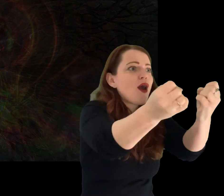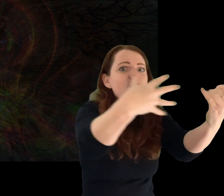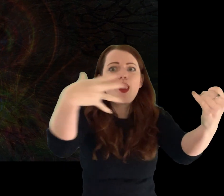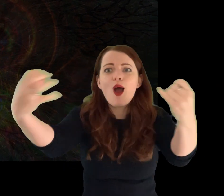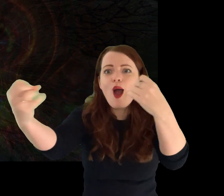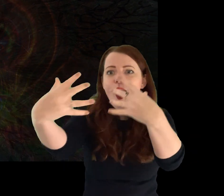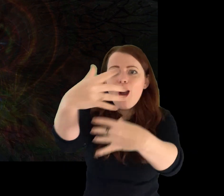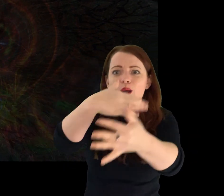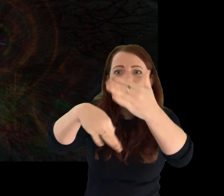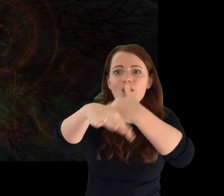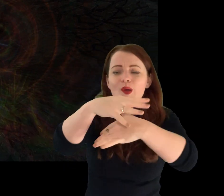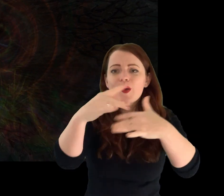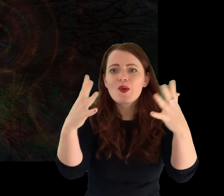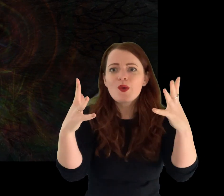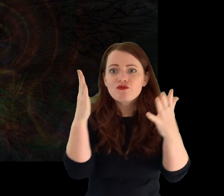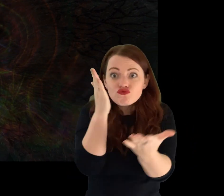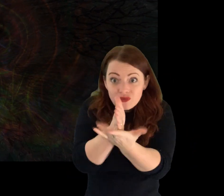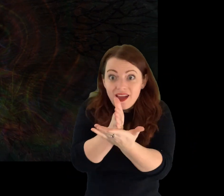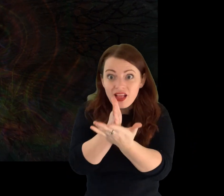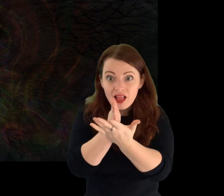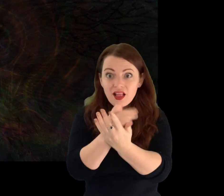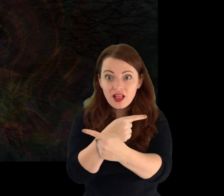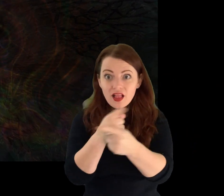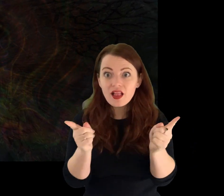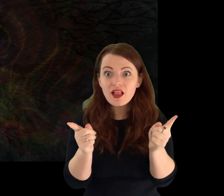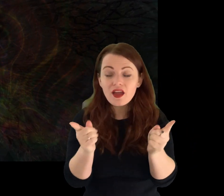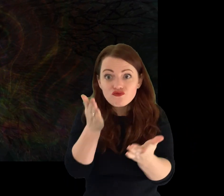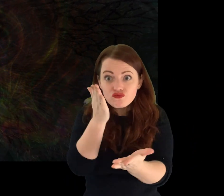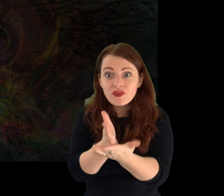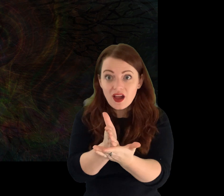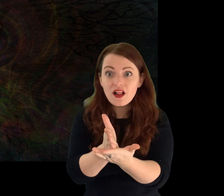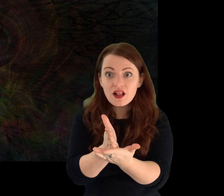that are – real, real things